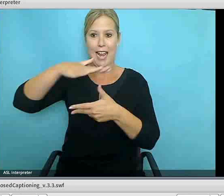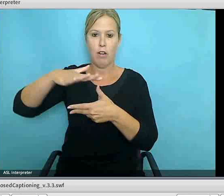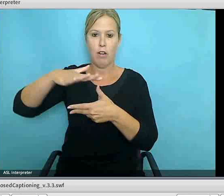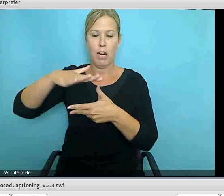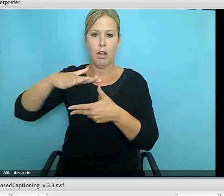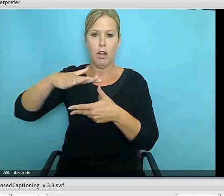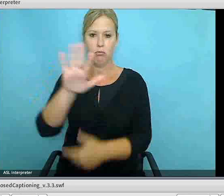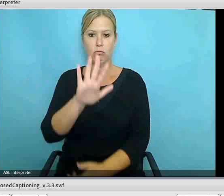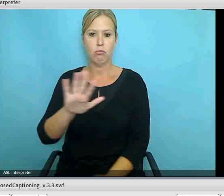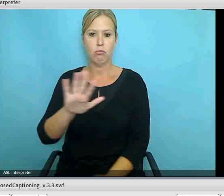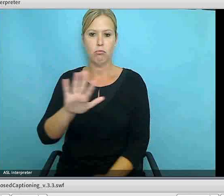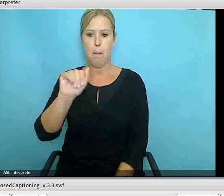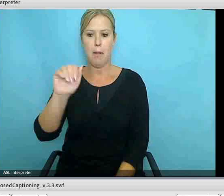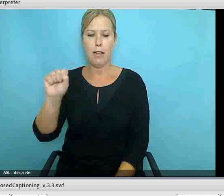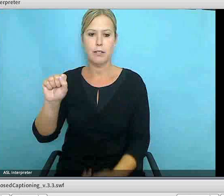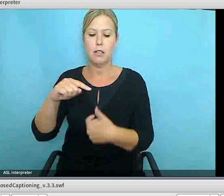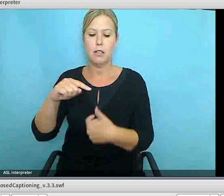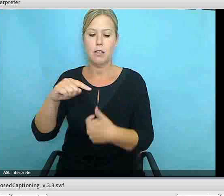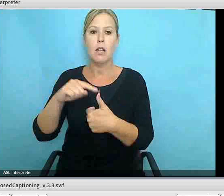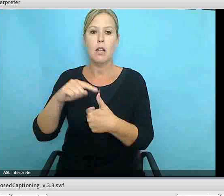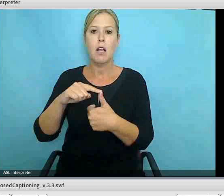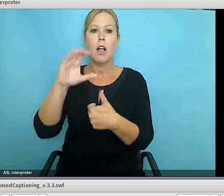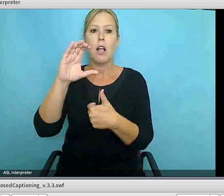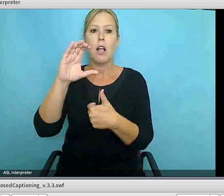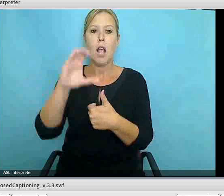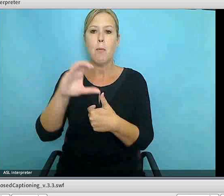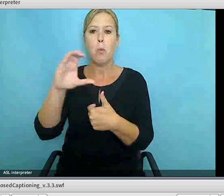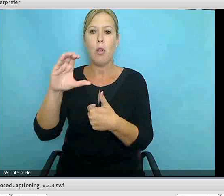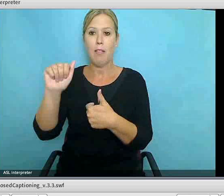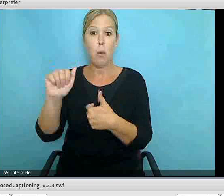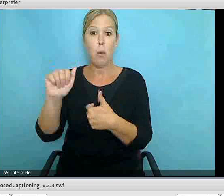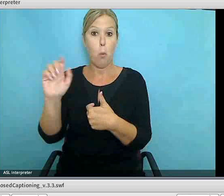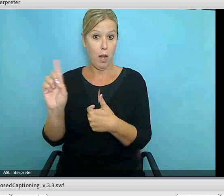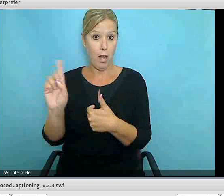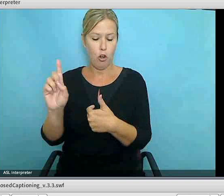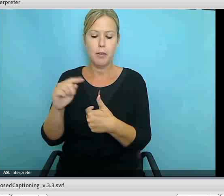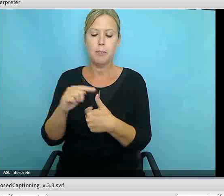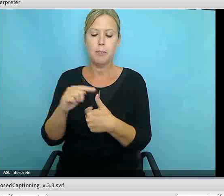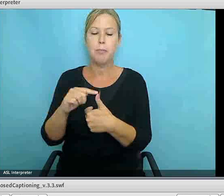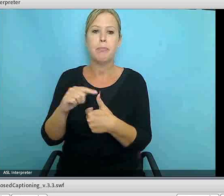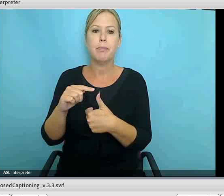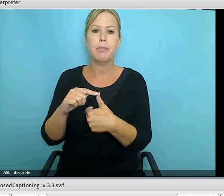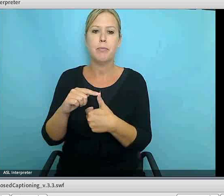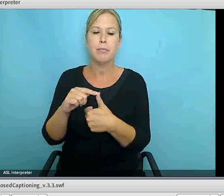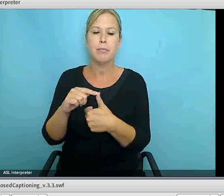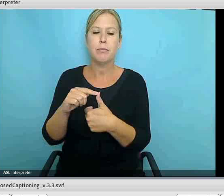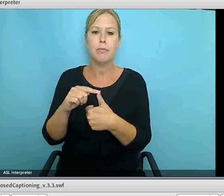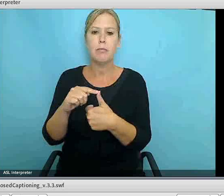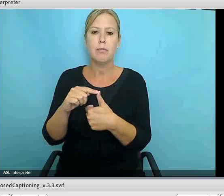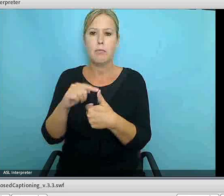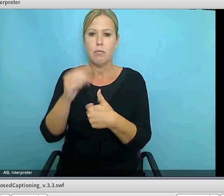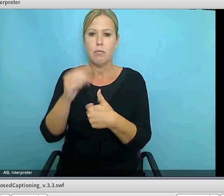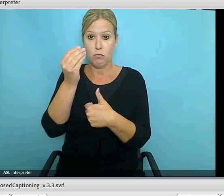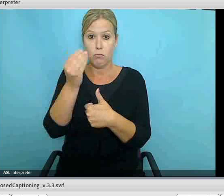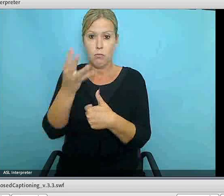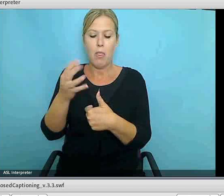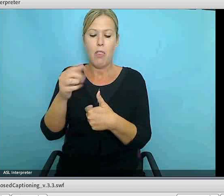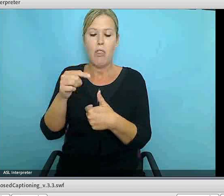So Commonwealth Care Alliance will be available -- and these services areas are defined primarily